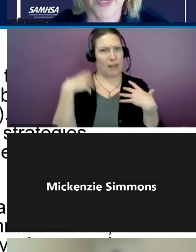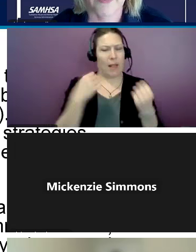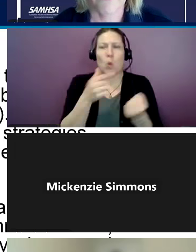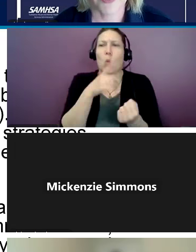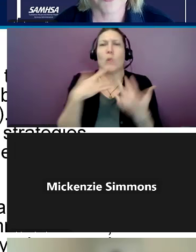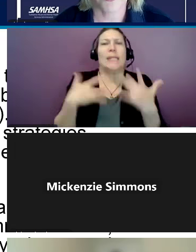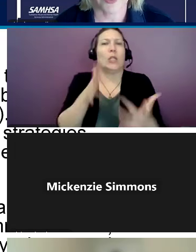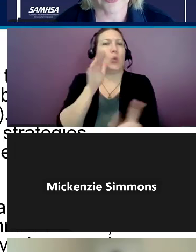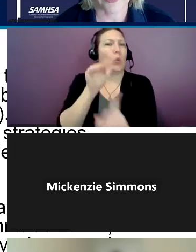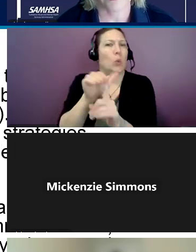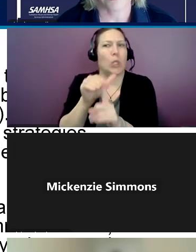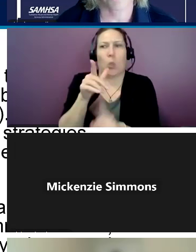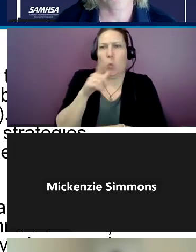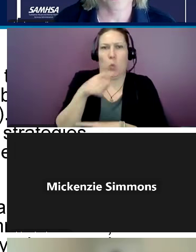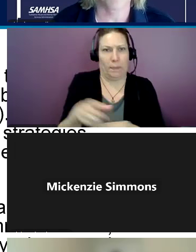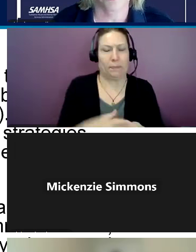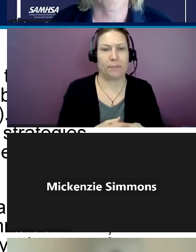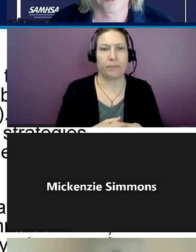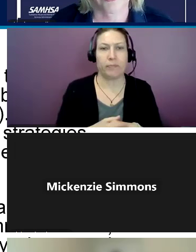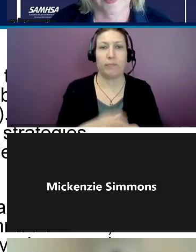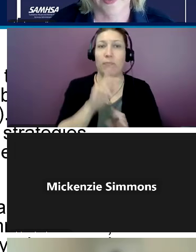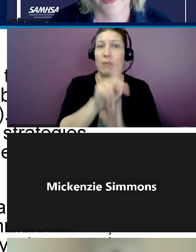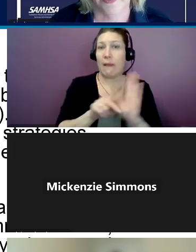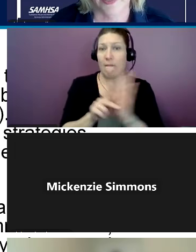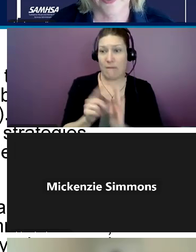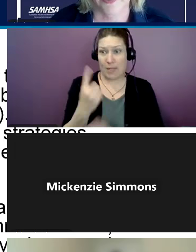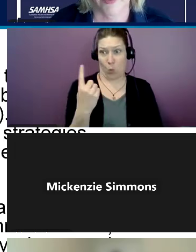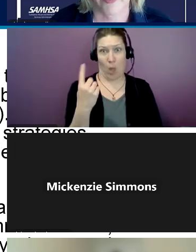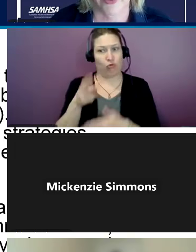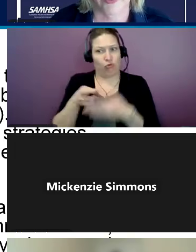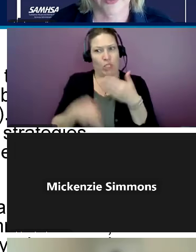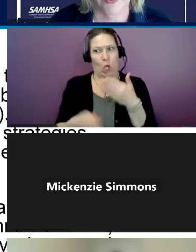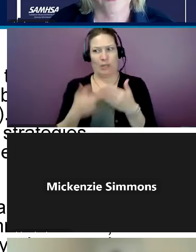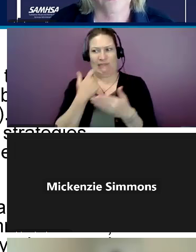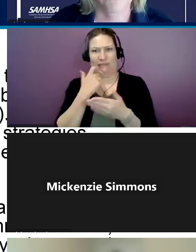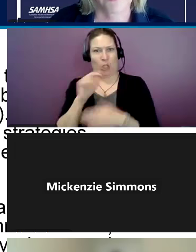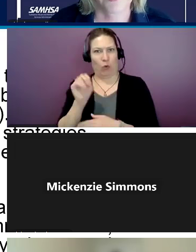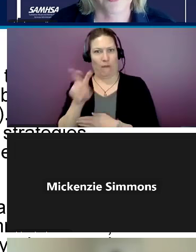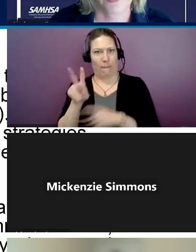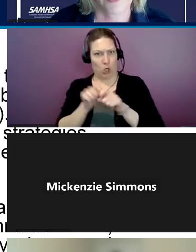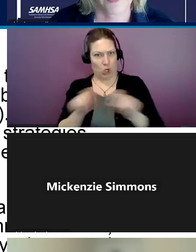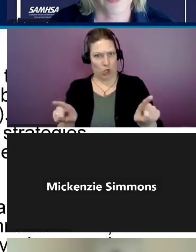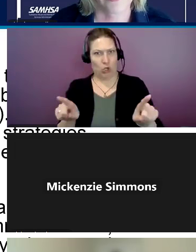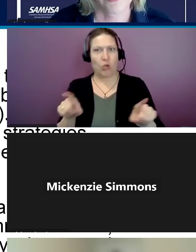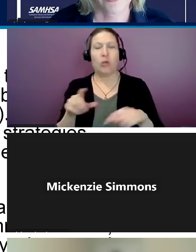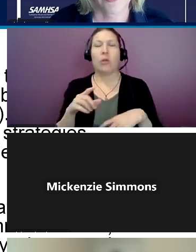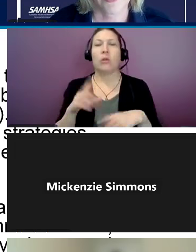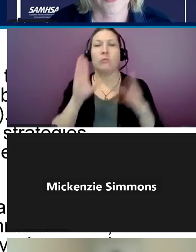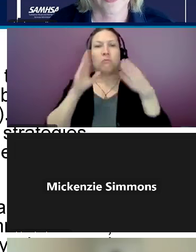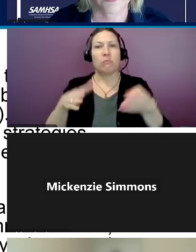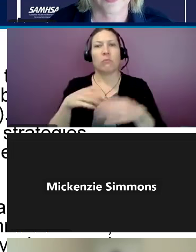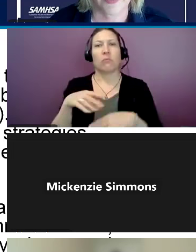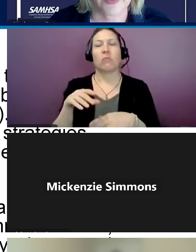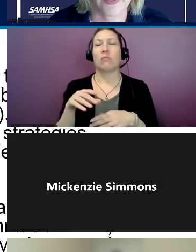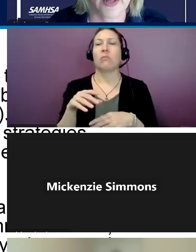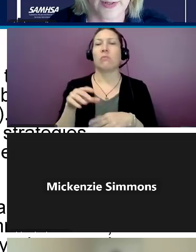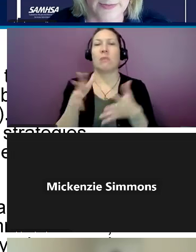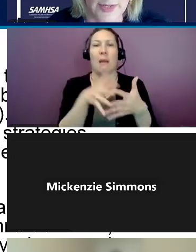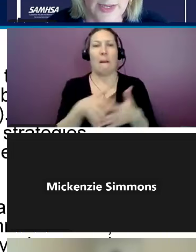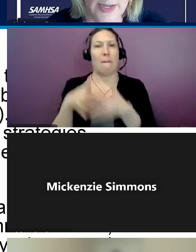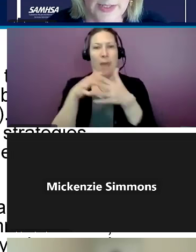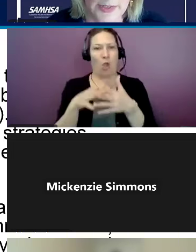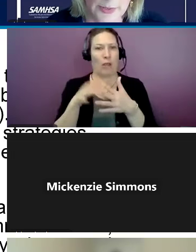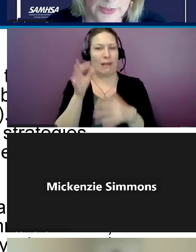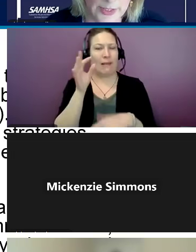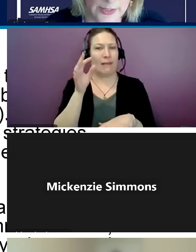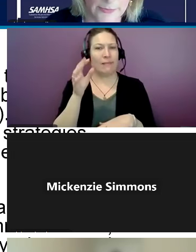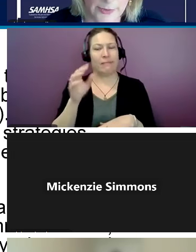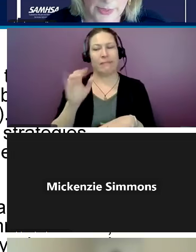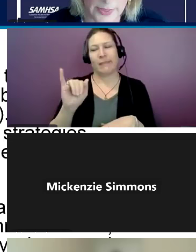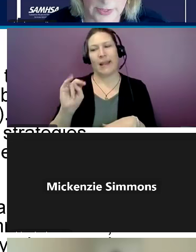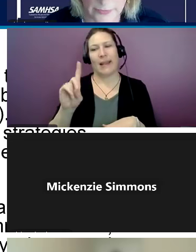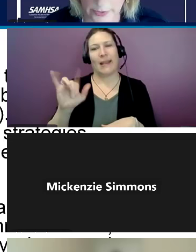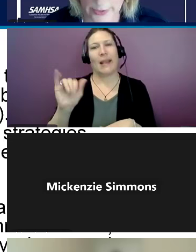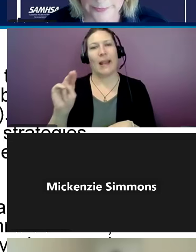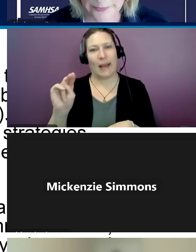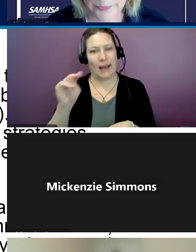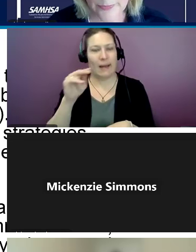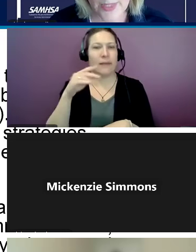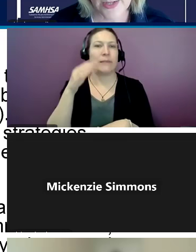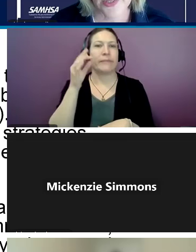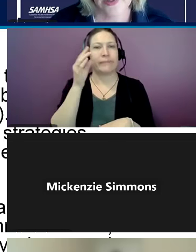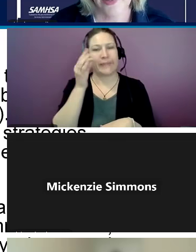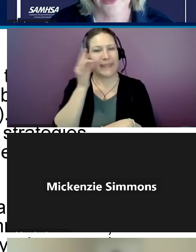Phase one, the results of which were released last November, focused on American Indian and Alaska Natives ages 13 to 34,